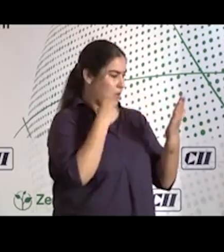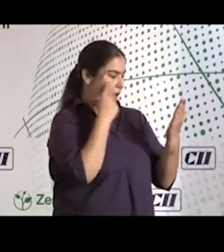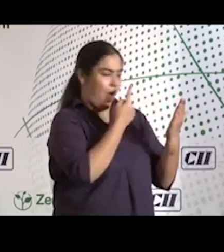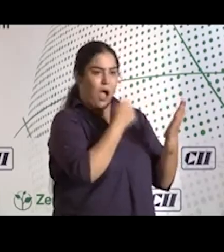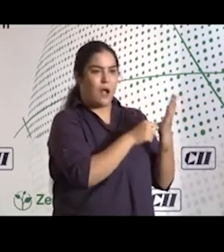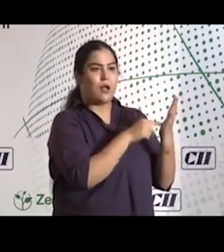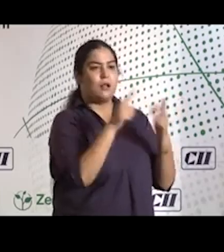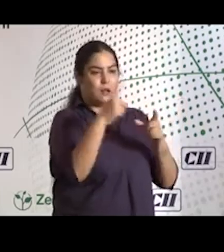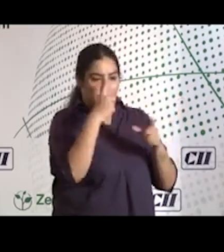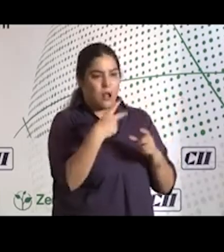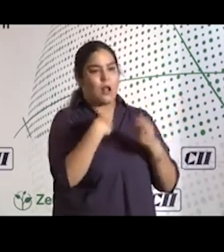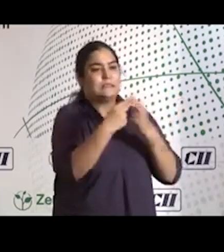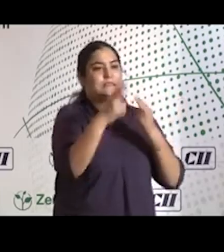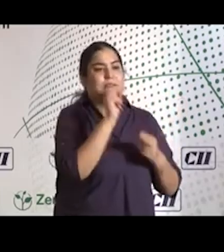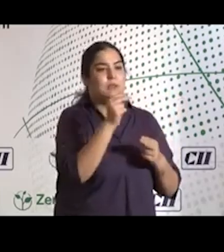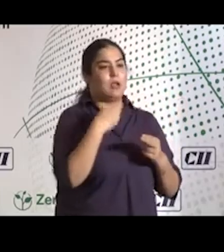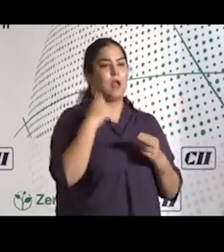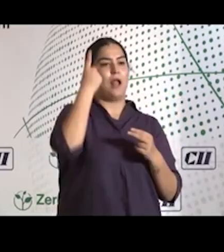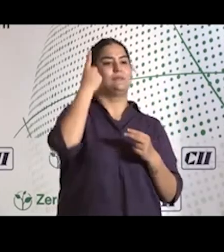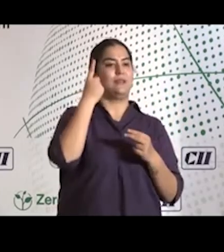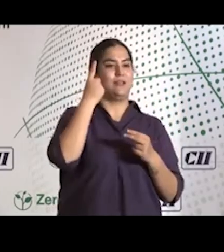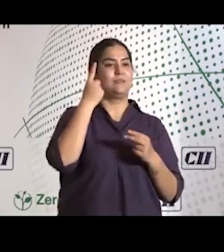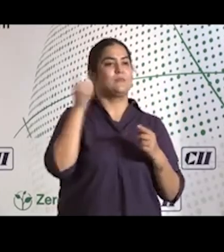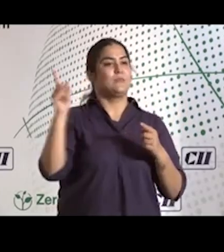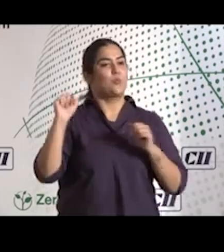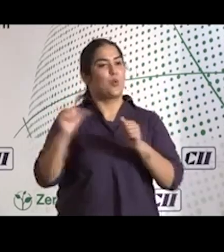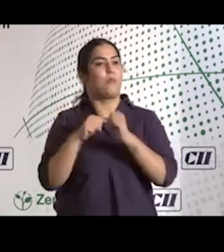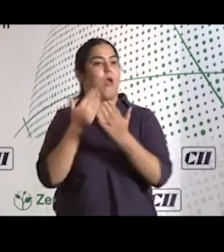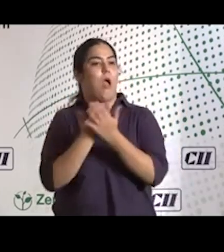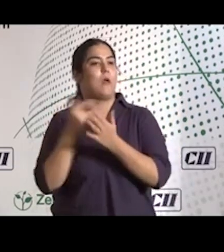I want to cross a street, I'm in a shop and I don't know